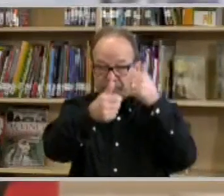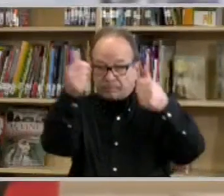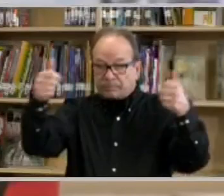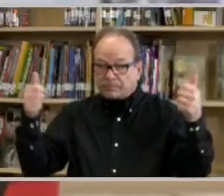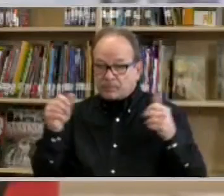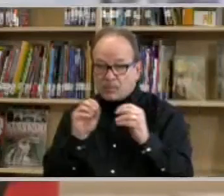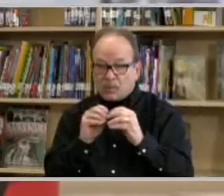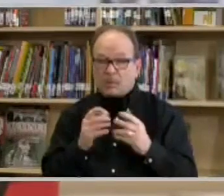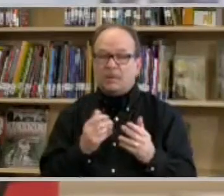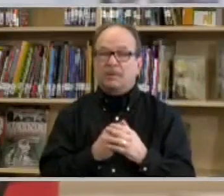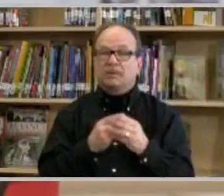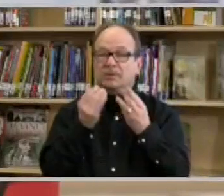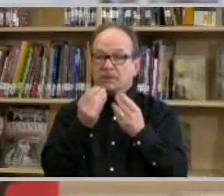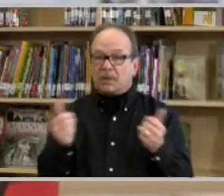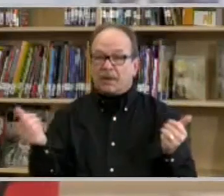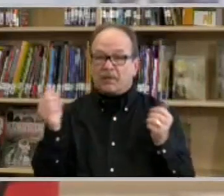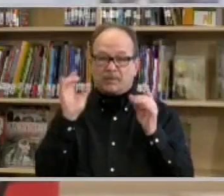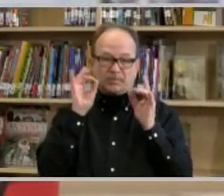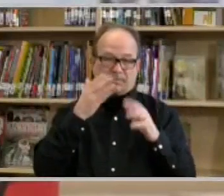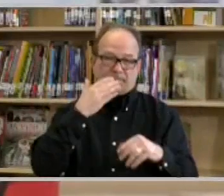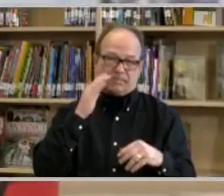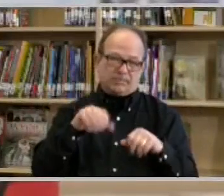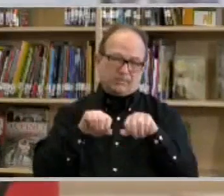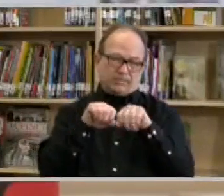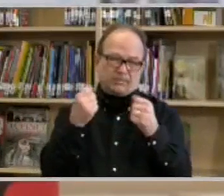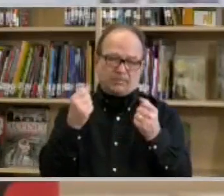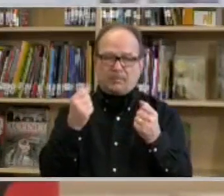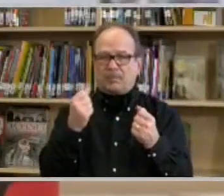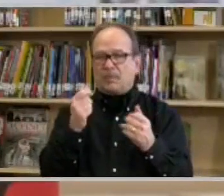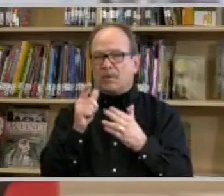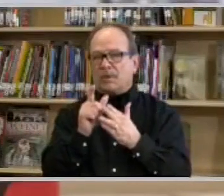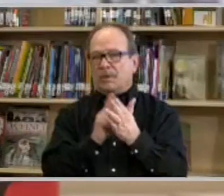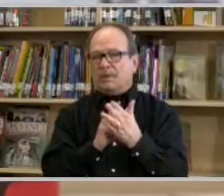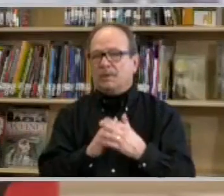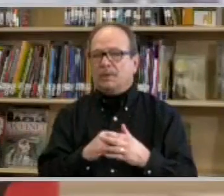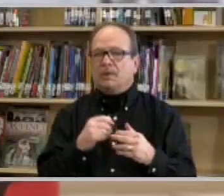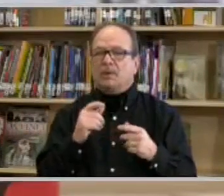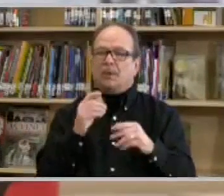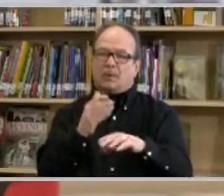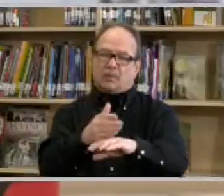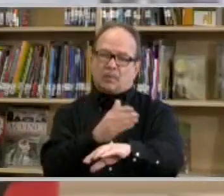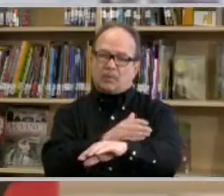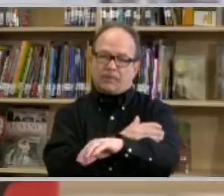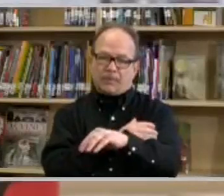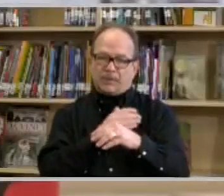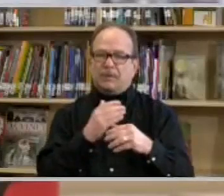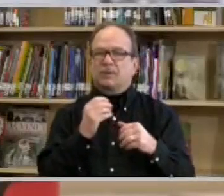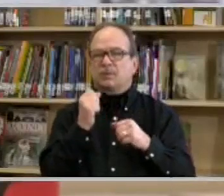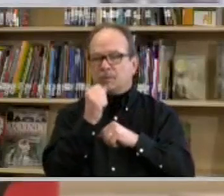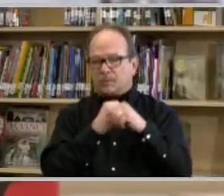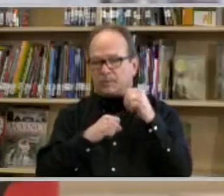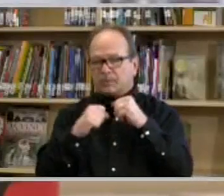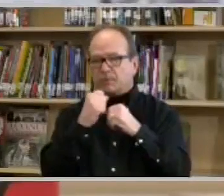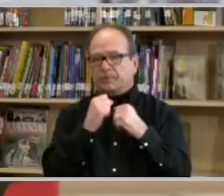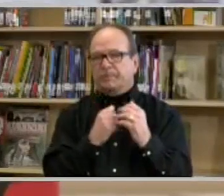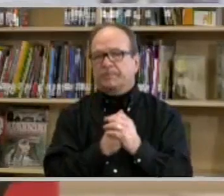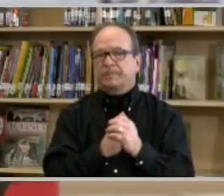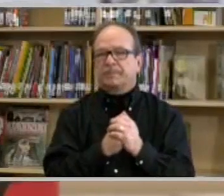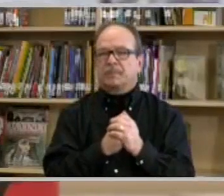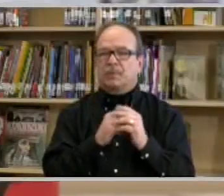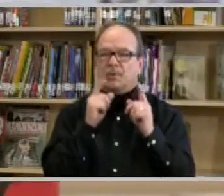IMPROVING COMMUNITY POLICE